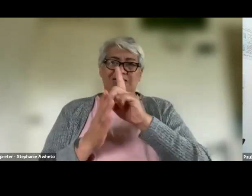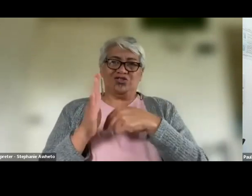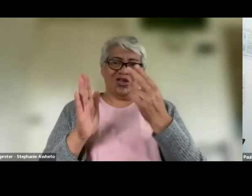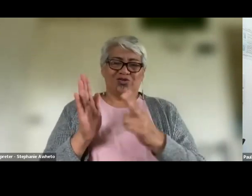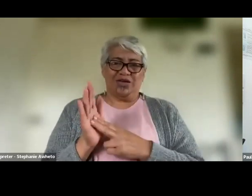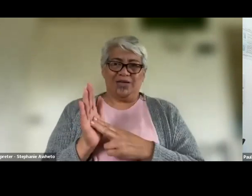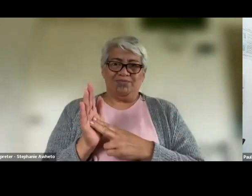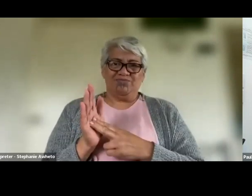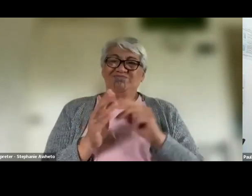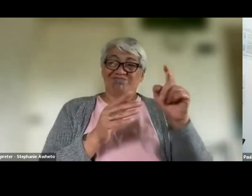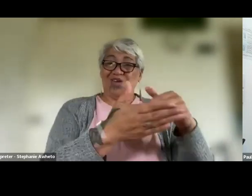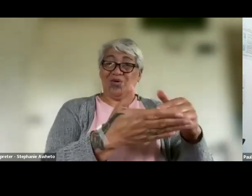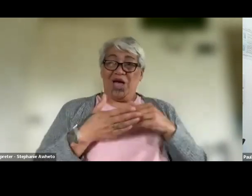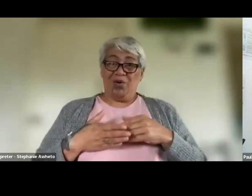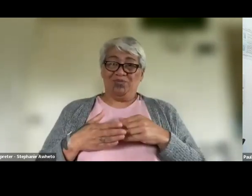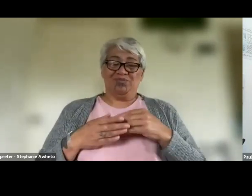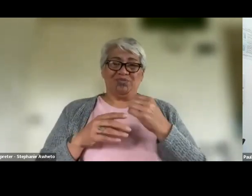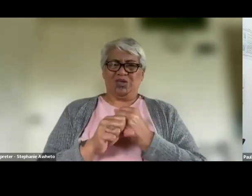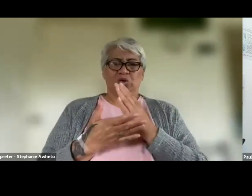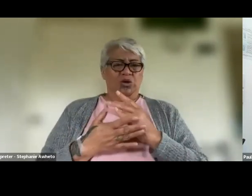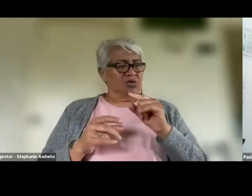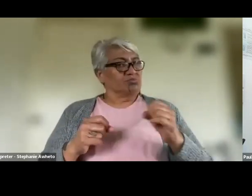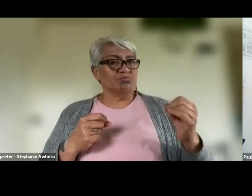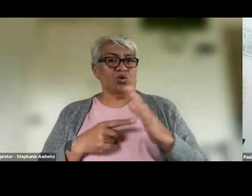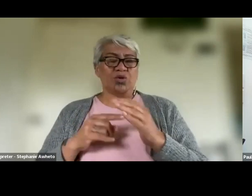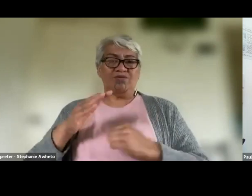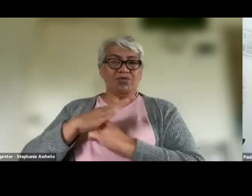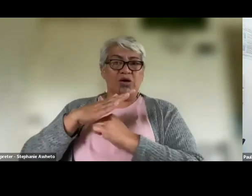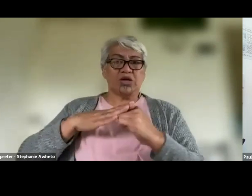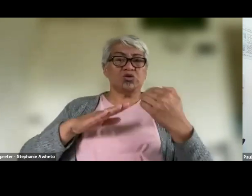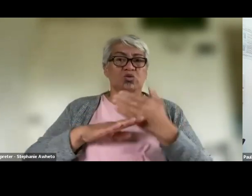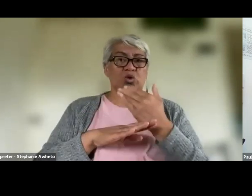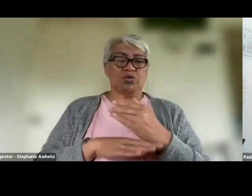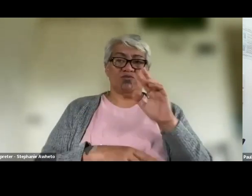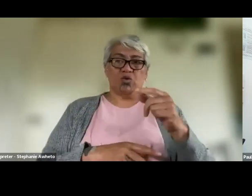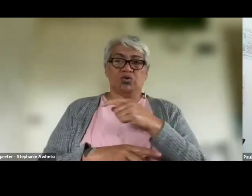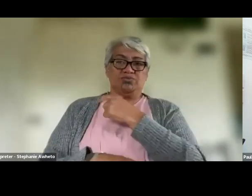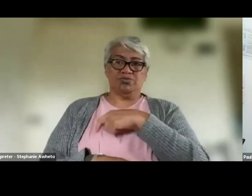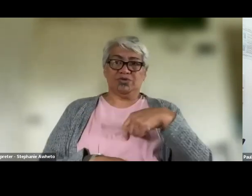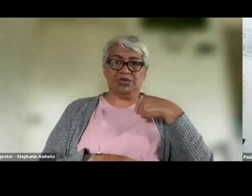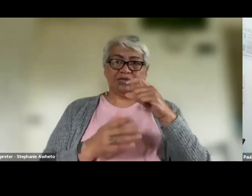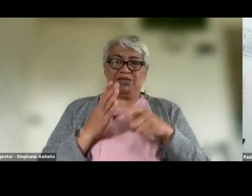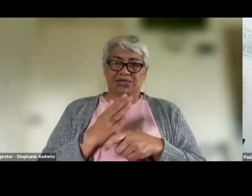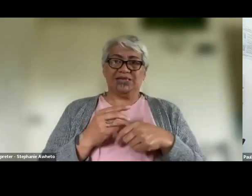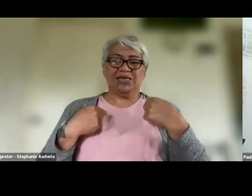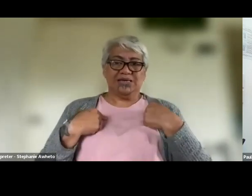to help us do that really important foundational work for Whaikaha as part of our tripartite approach